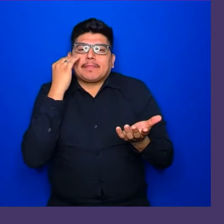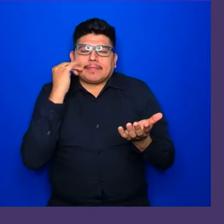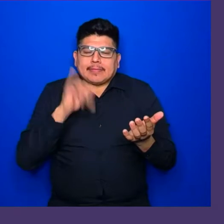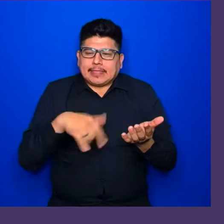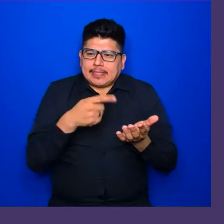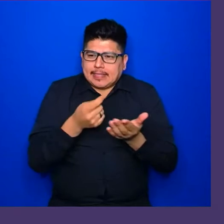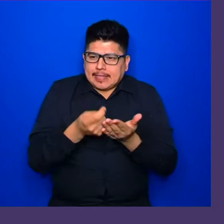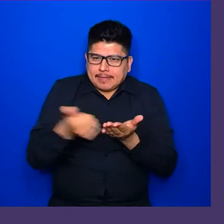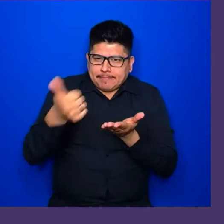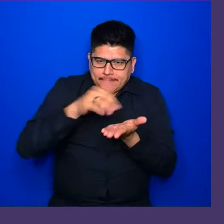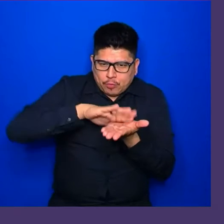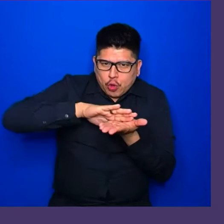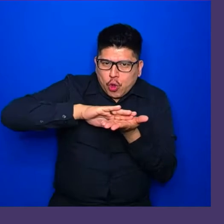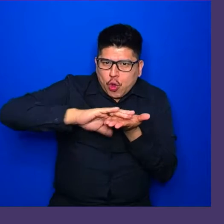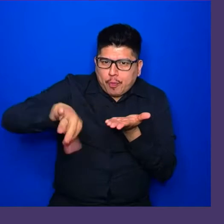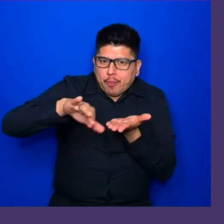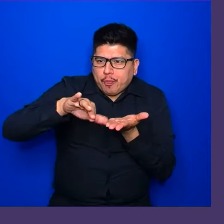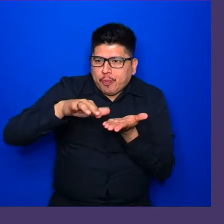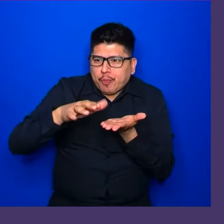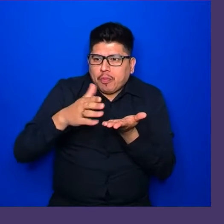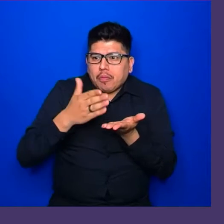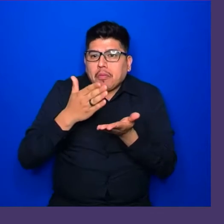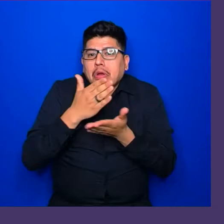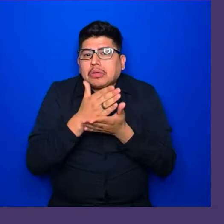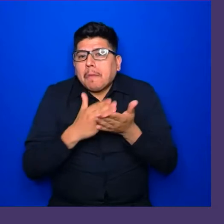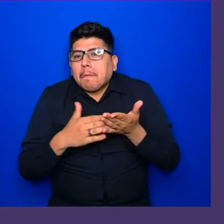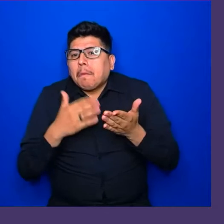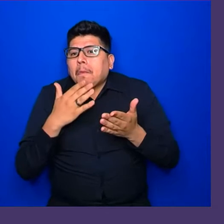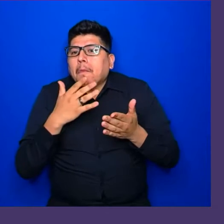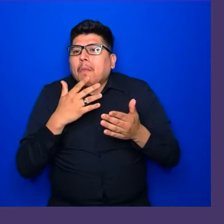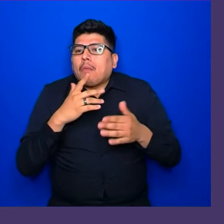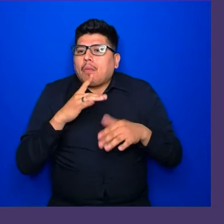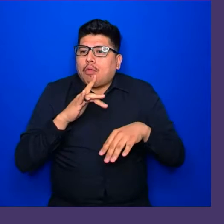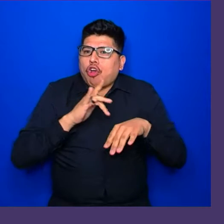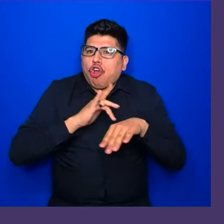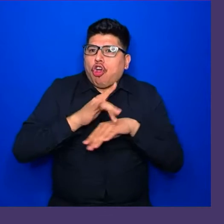because we are the early adopters, because we've had to.